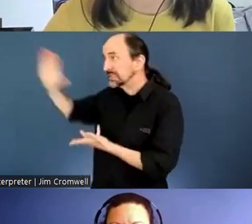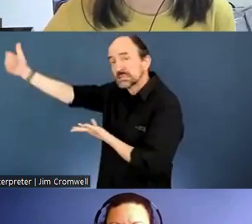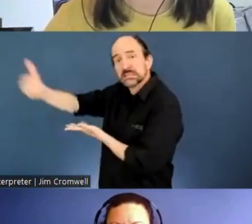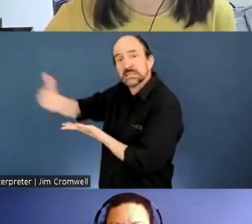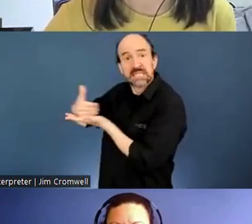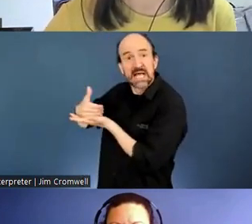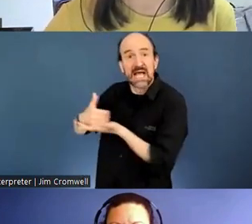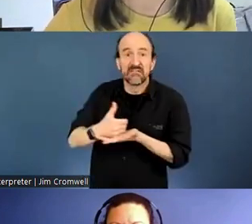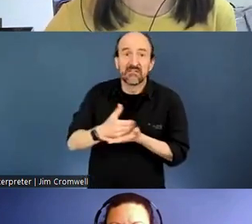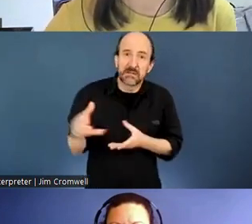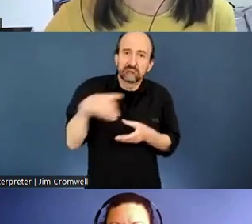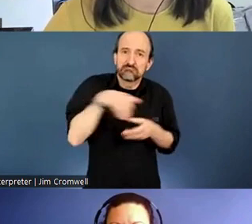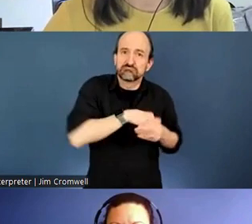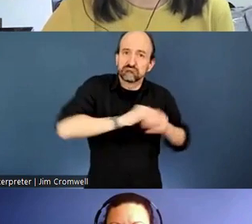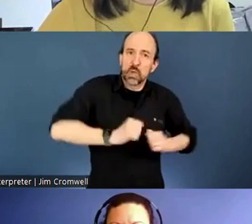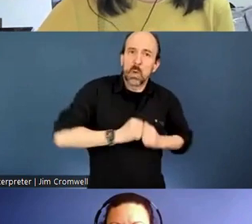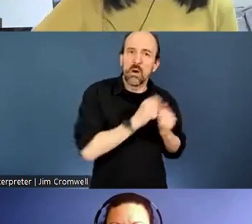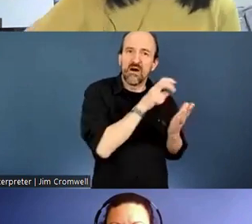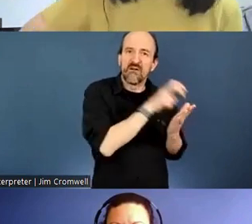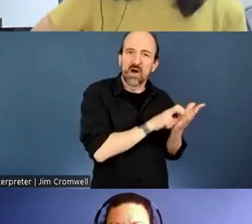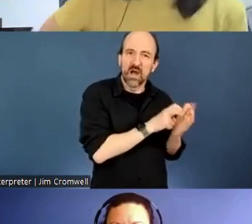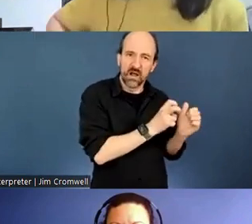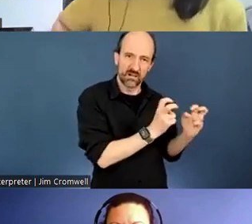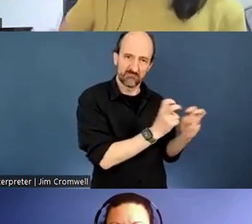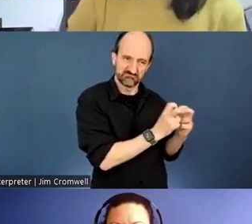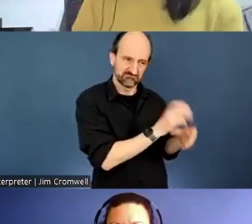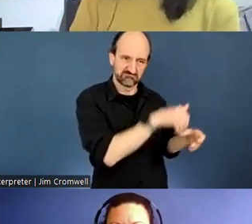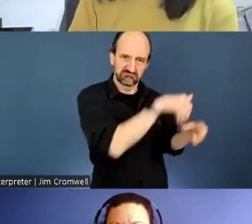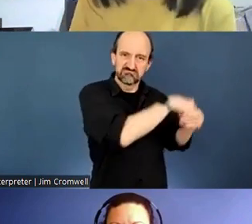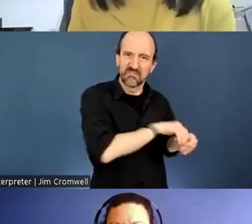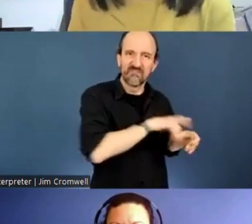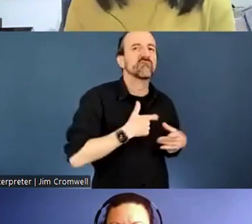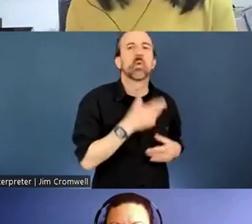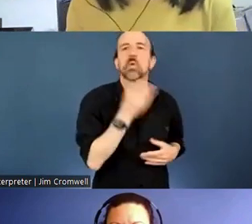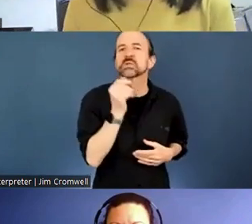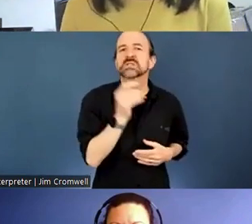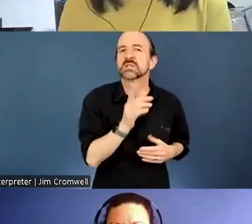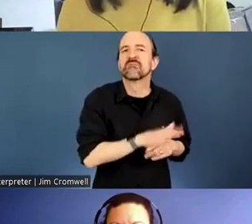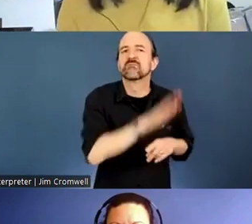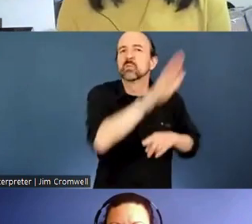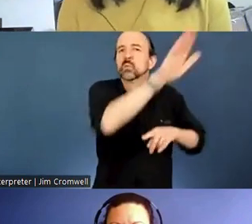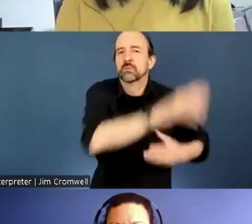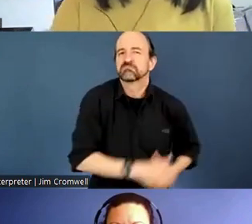our file for future usage. All right so let's go back to